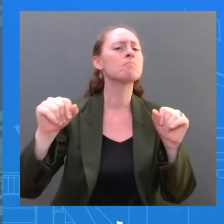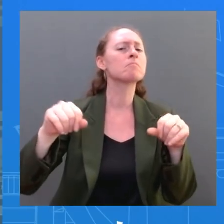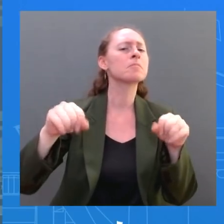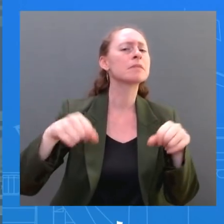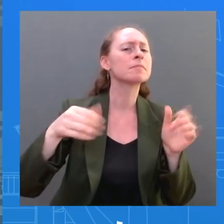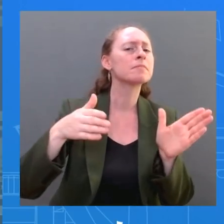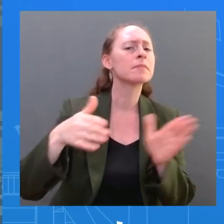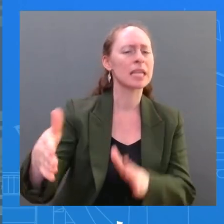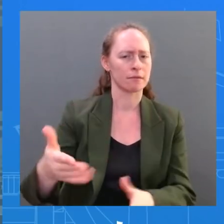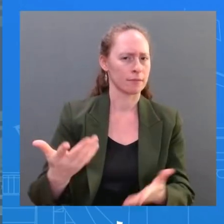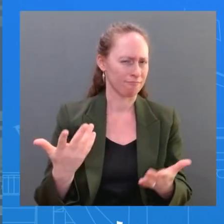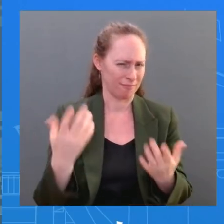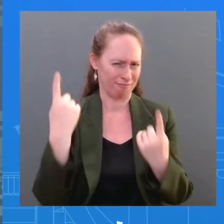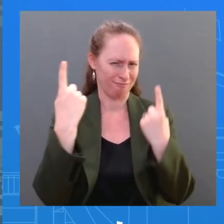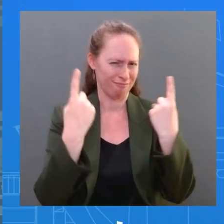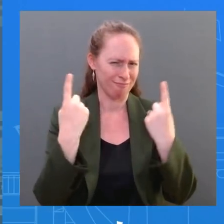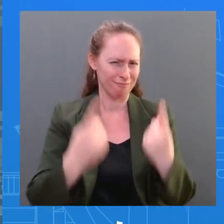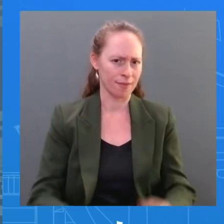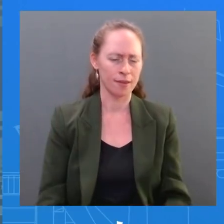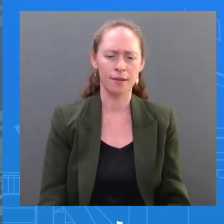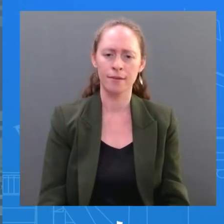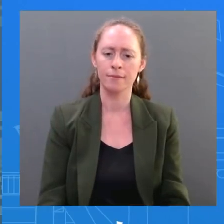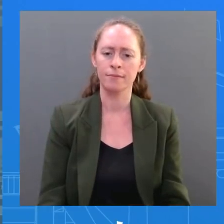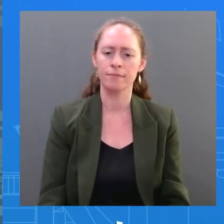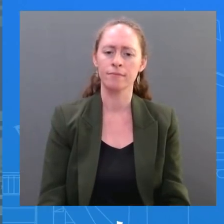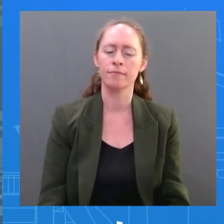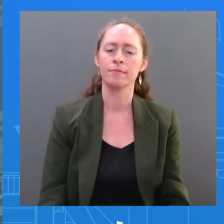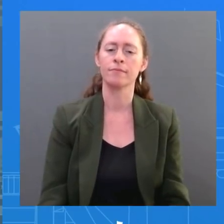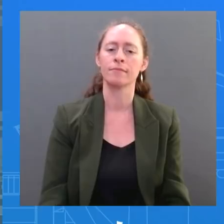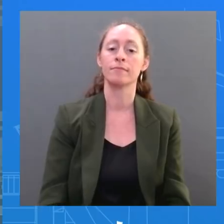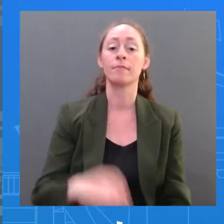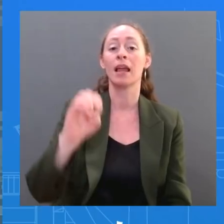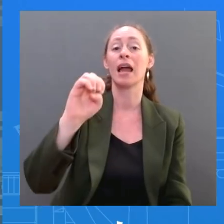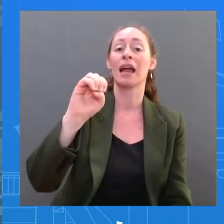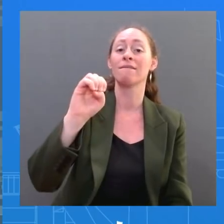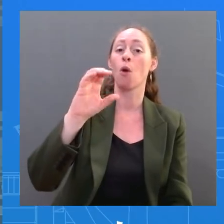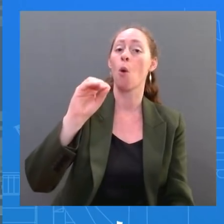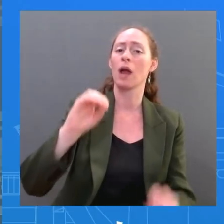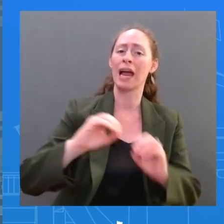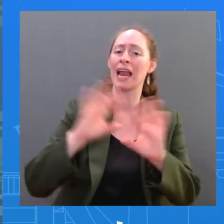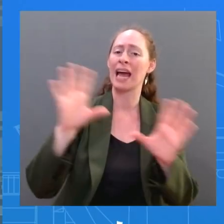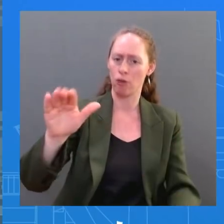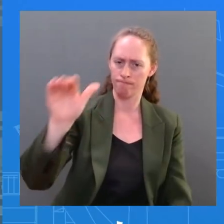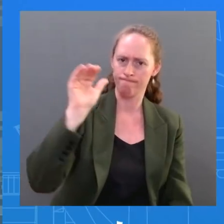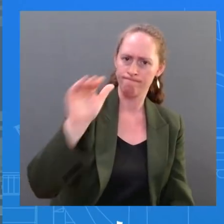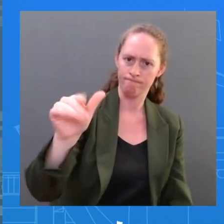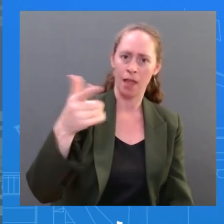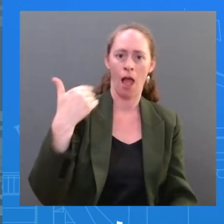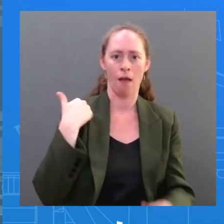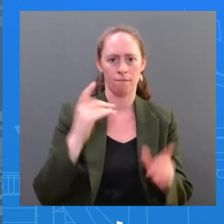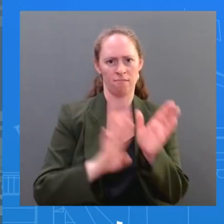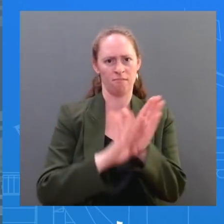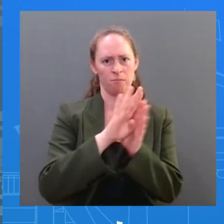asks the Secretary to do is come back within 30 days with a plan. So part of this, as you are noting,